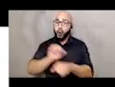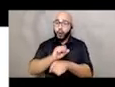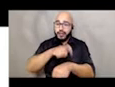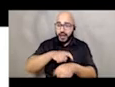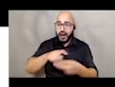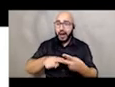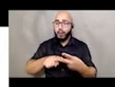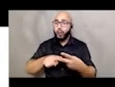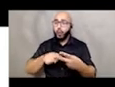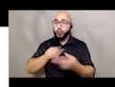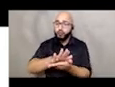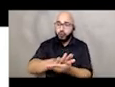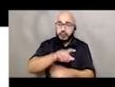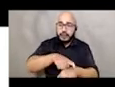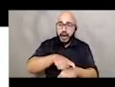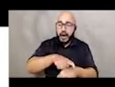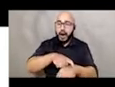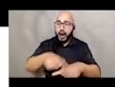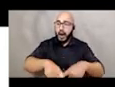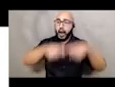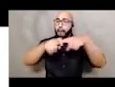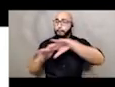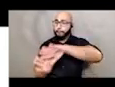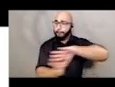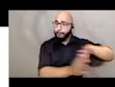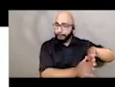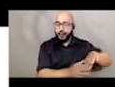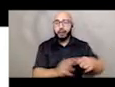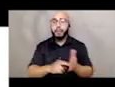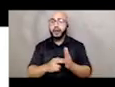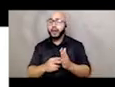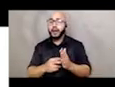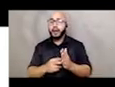and whether that be an hour or every hour and a half.